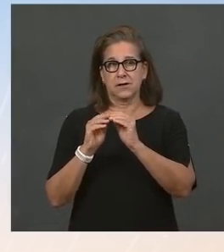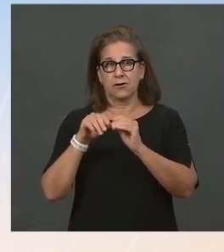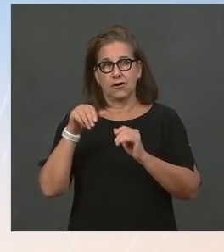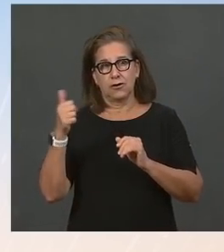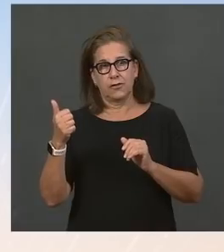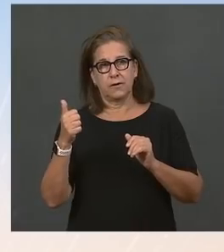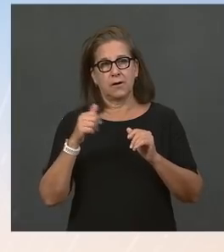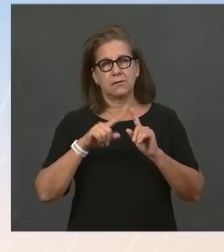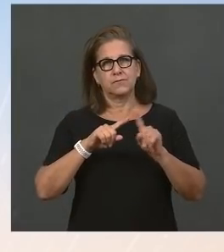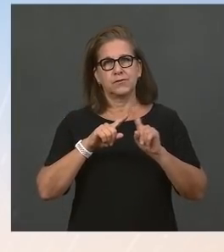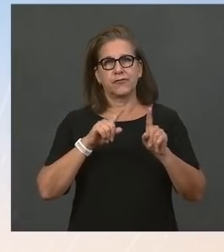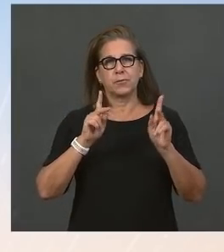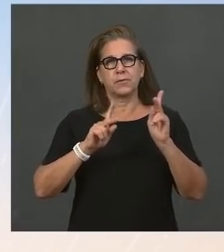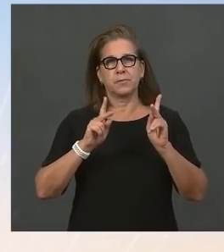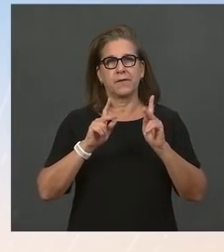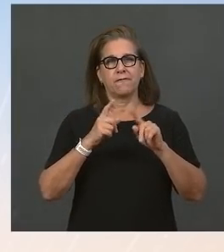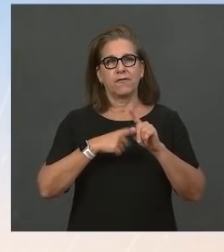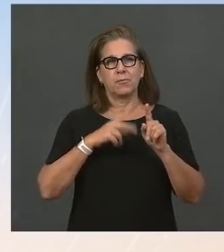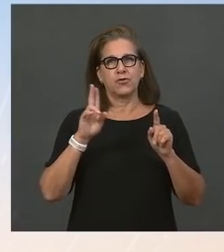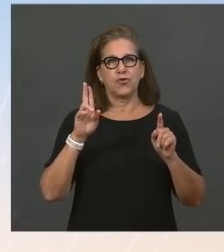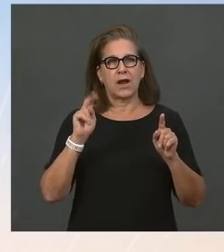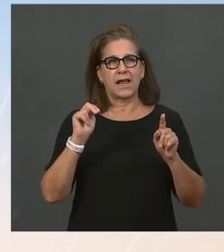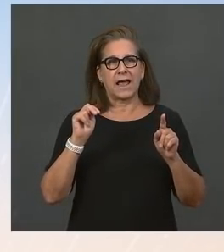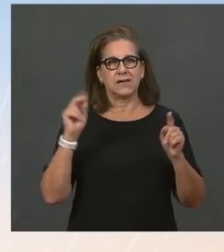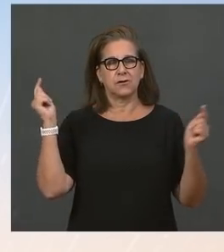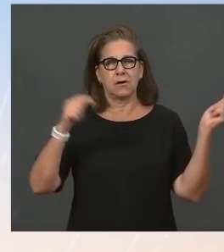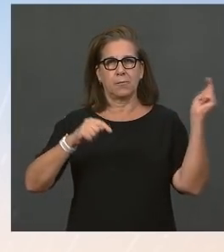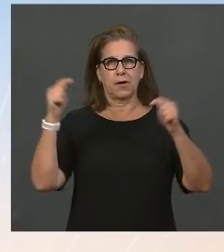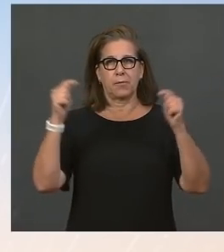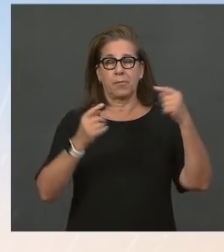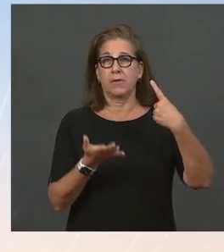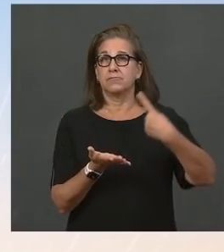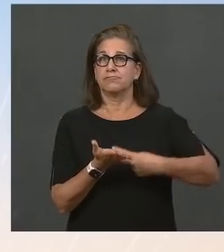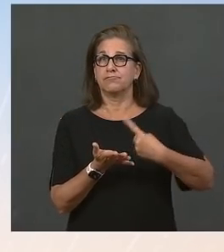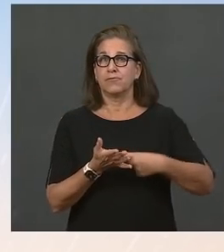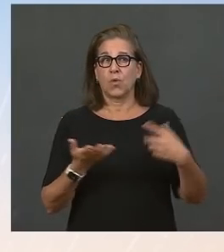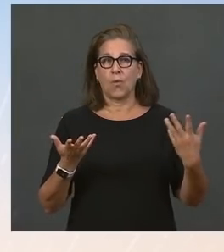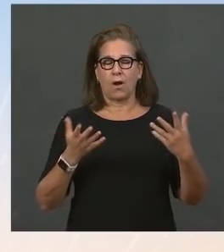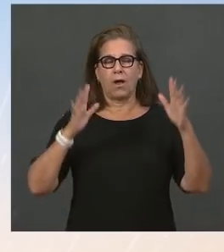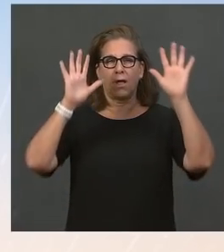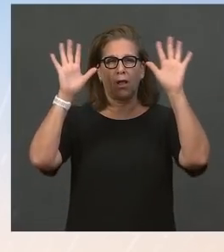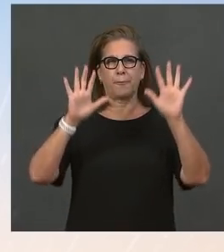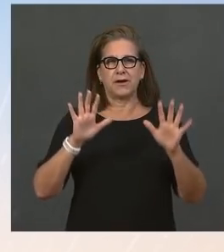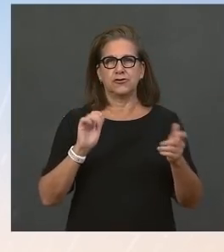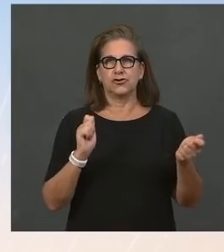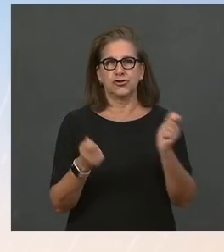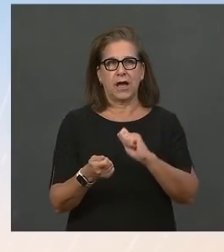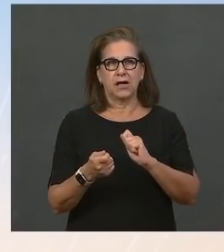I will note -- a programming note for all of you: We will have Jake Sullivan in here next week -- we're working on finalizing the details --